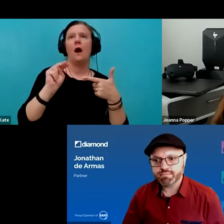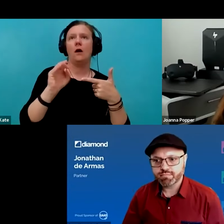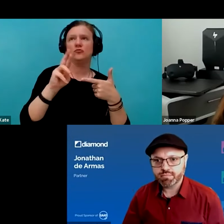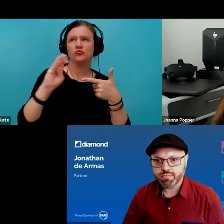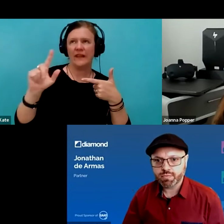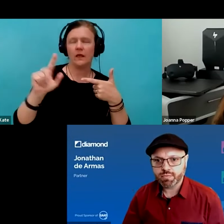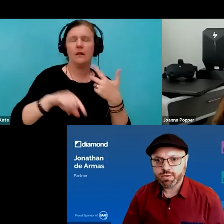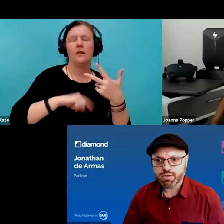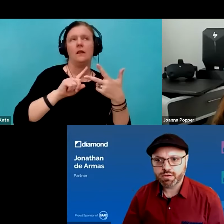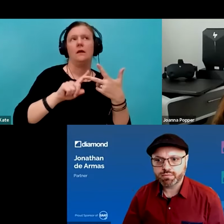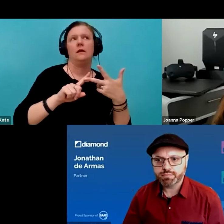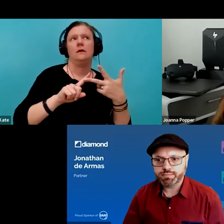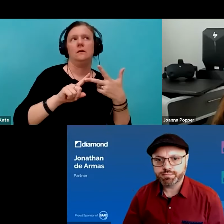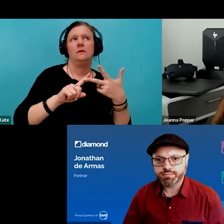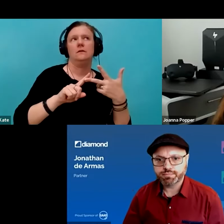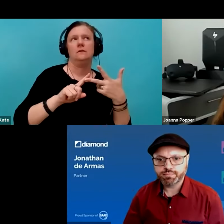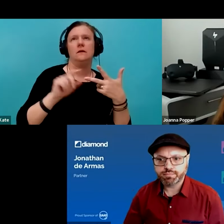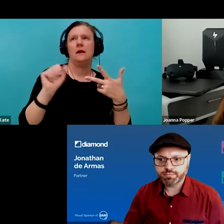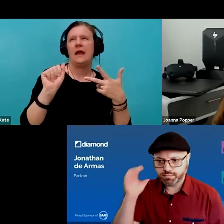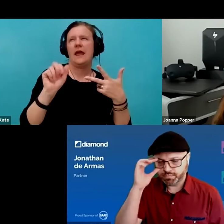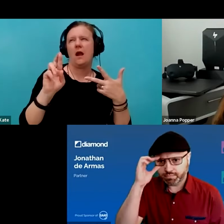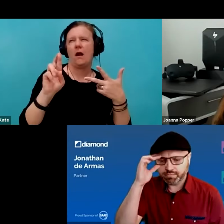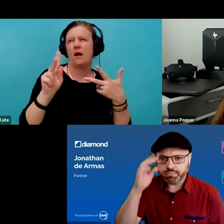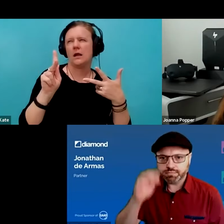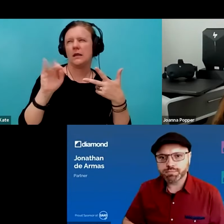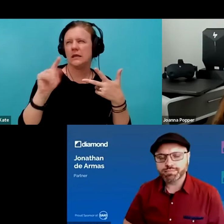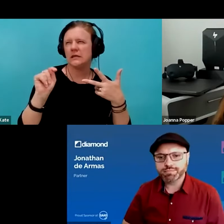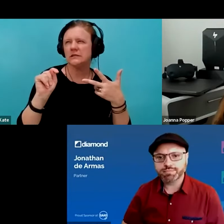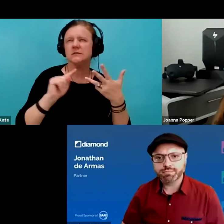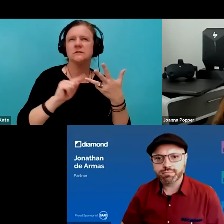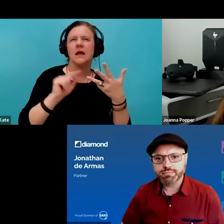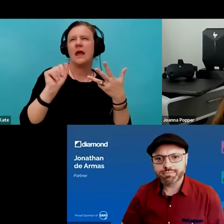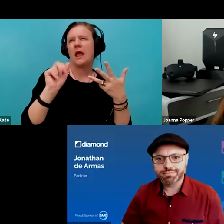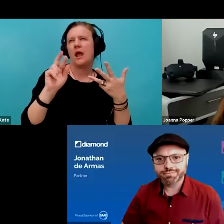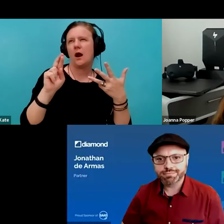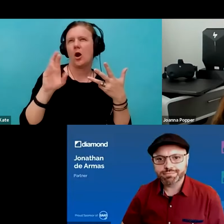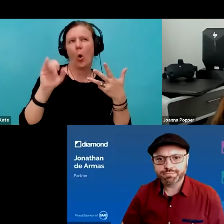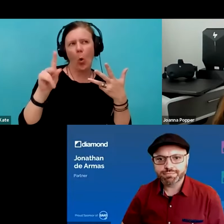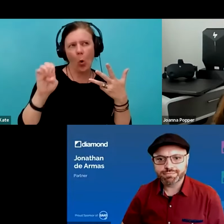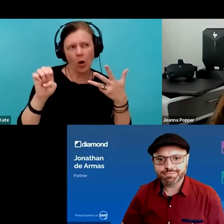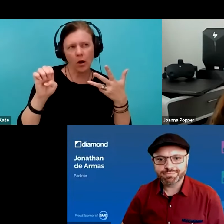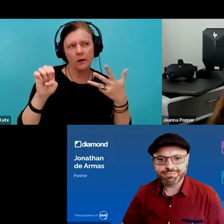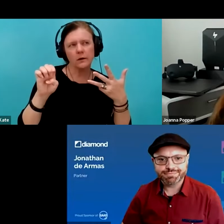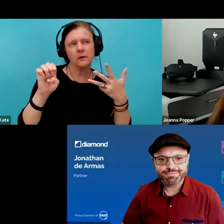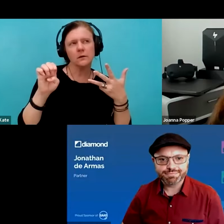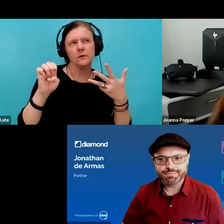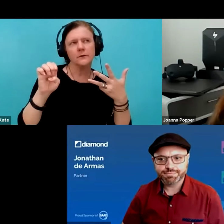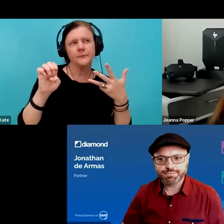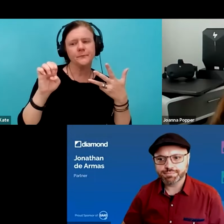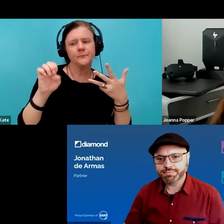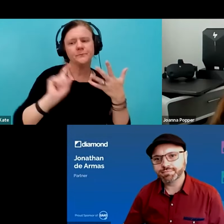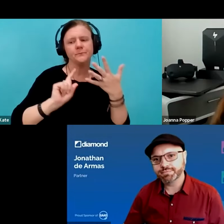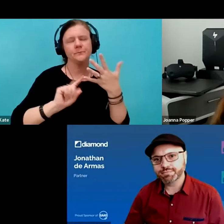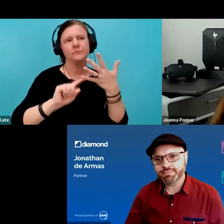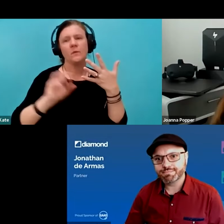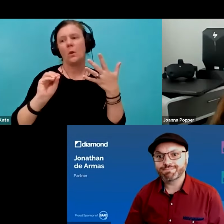Christina Heller: See, we're working with AR Kit and AR Core Christina Heller: And then additionally, we also deliver the OBJ and PNG